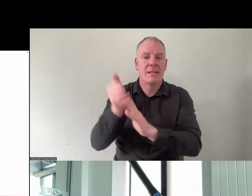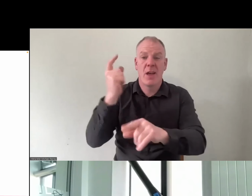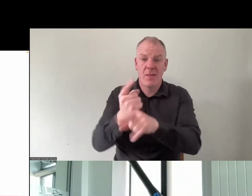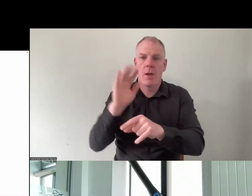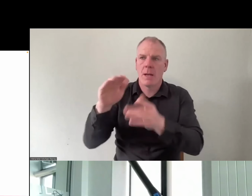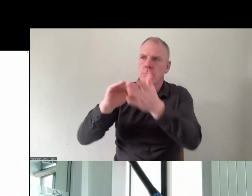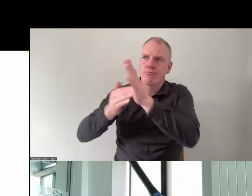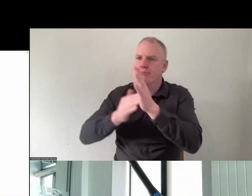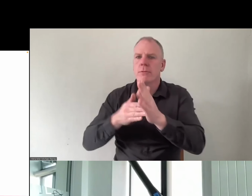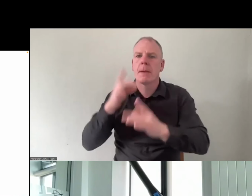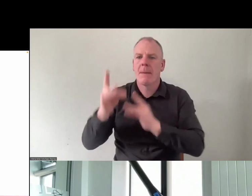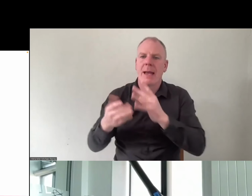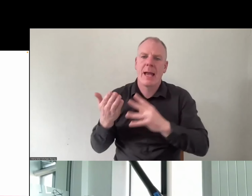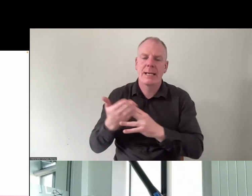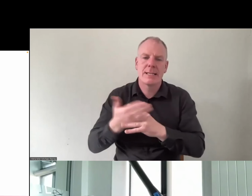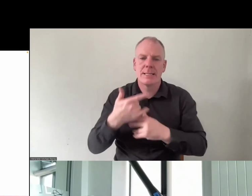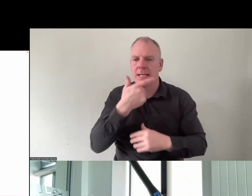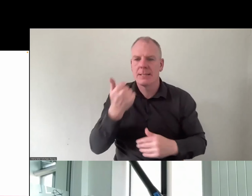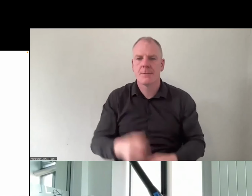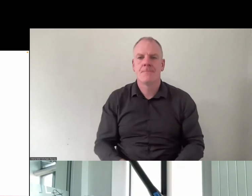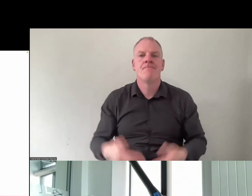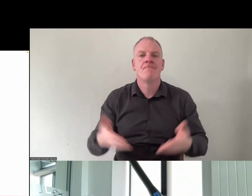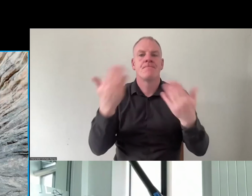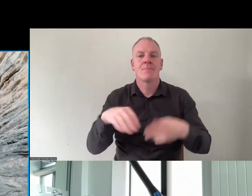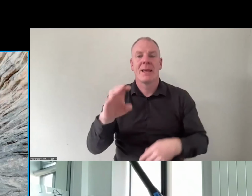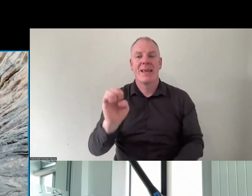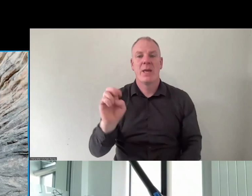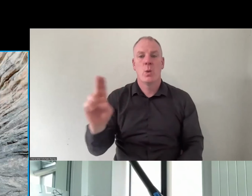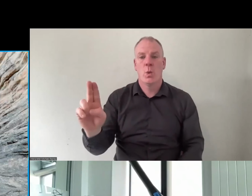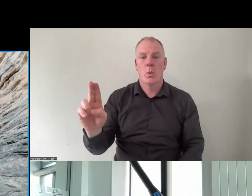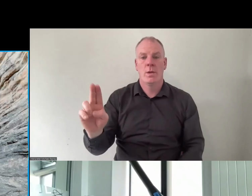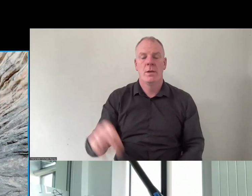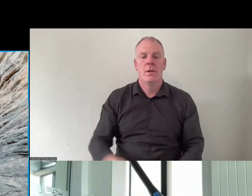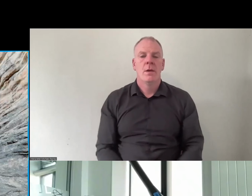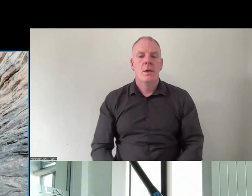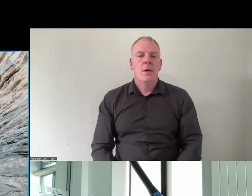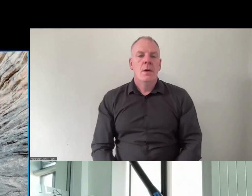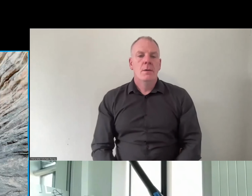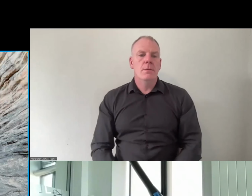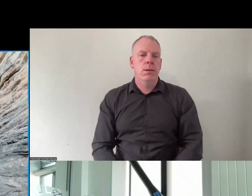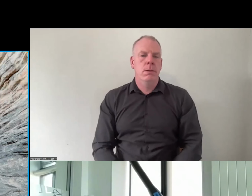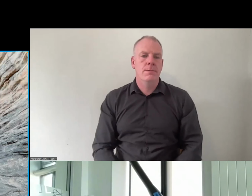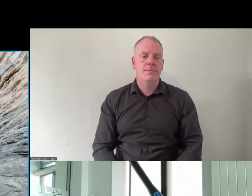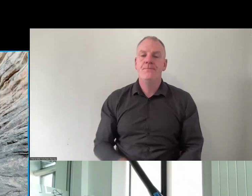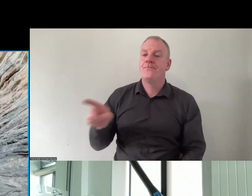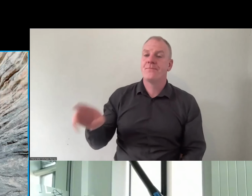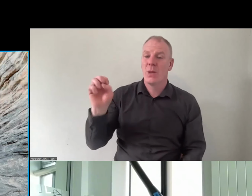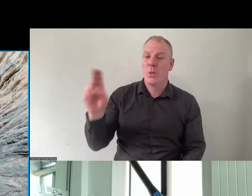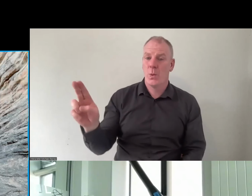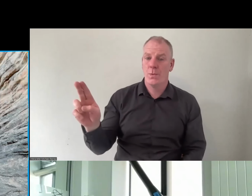I will now go on to the EU level. So, the EU is also a party to the CRPD.